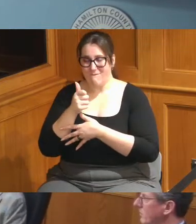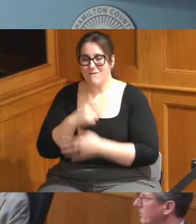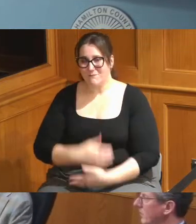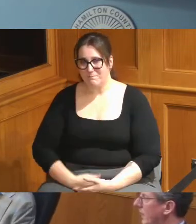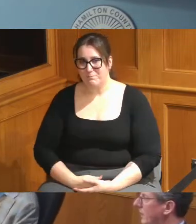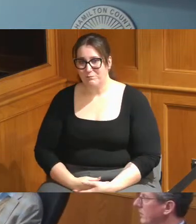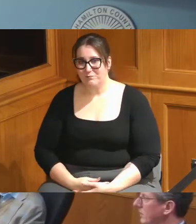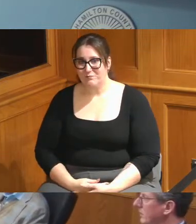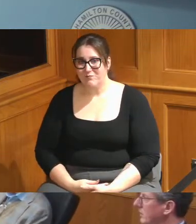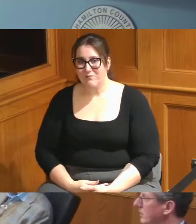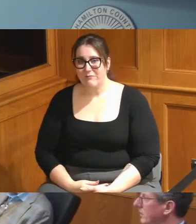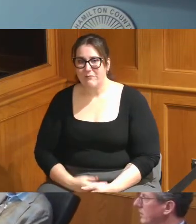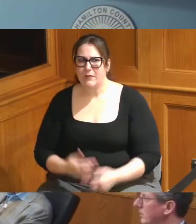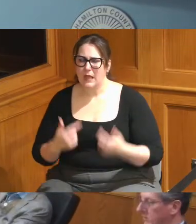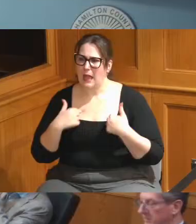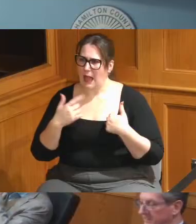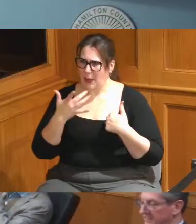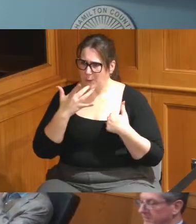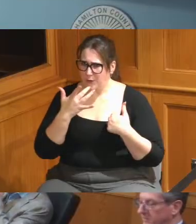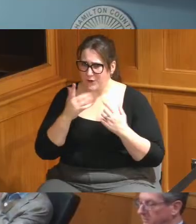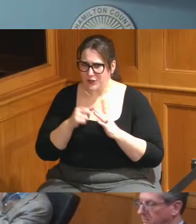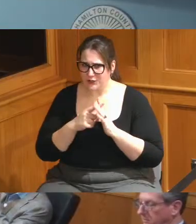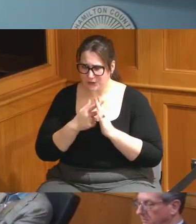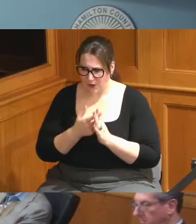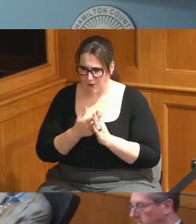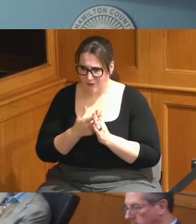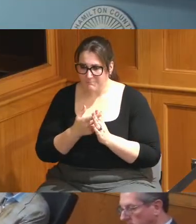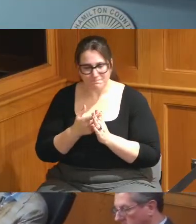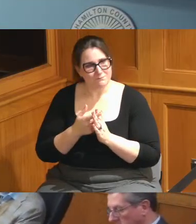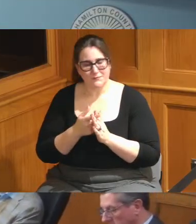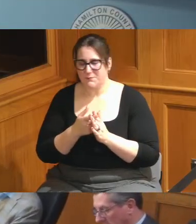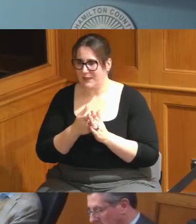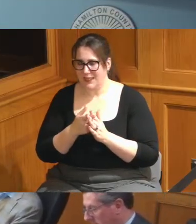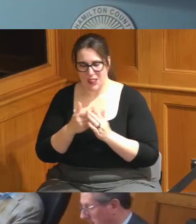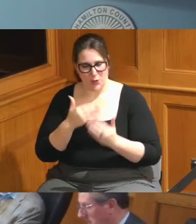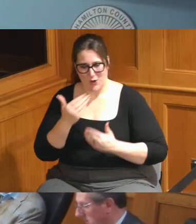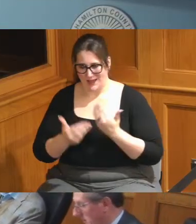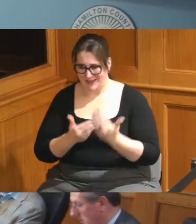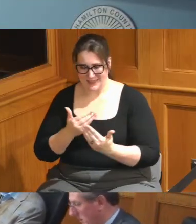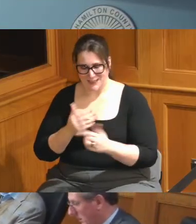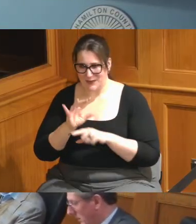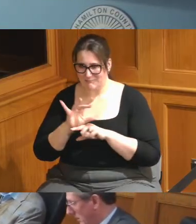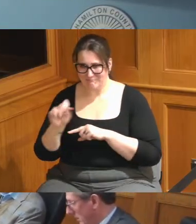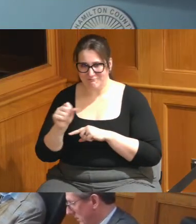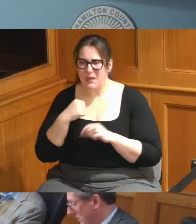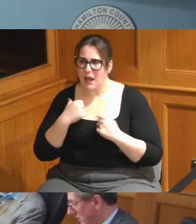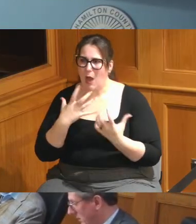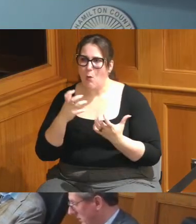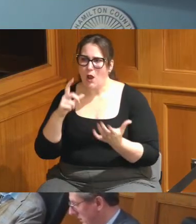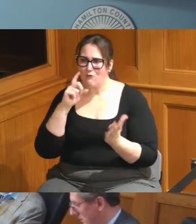I would like to start. This has been an incredible process and I'd like to start by recognizing the